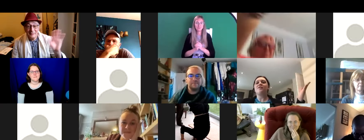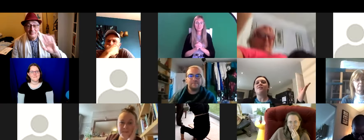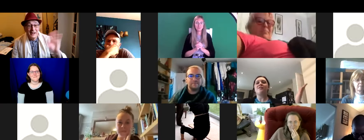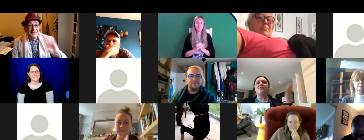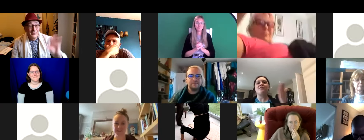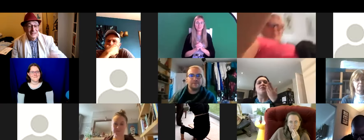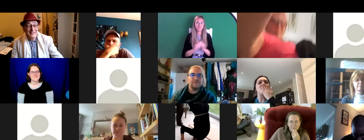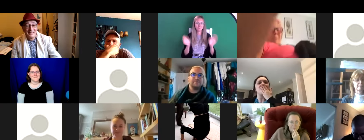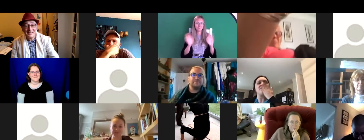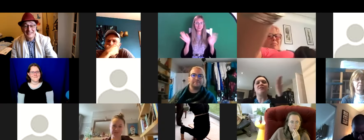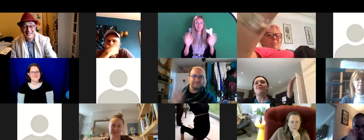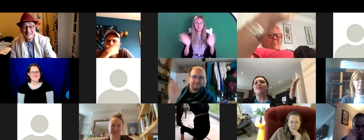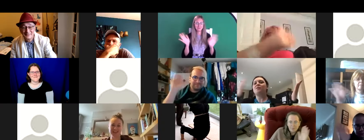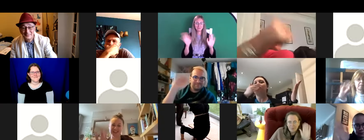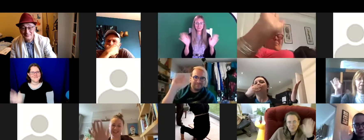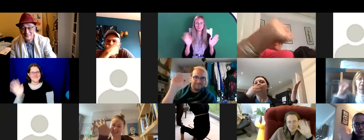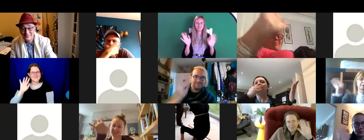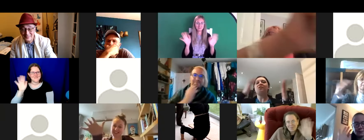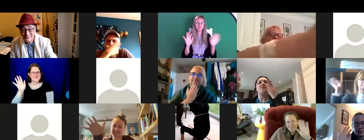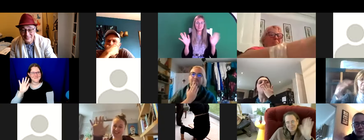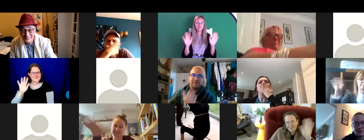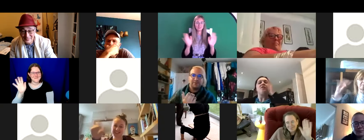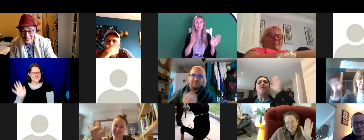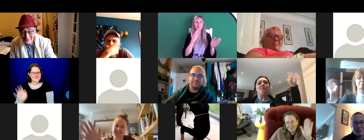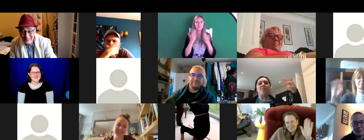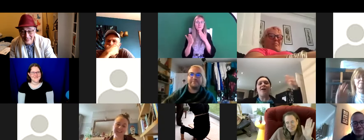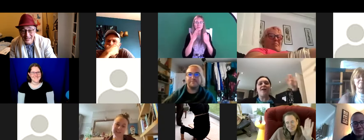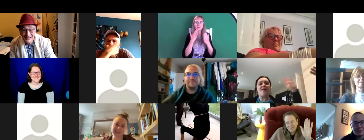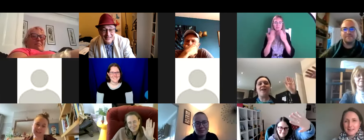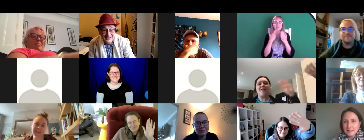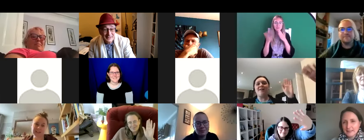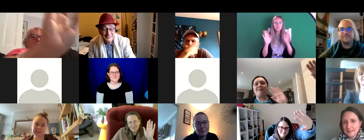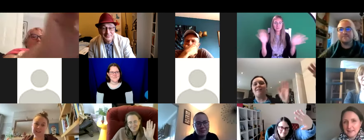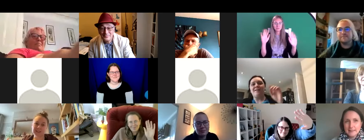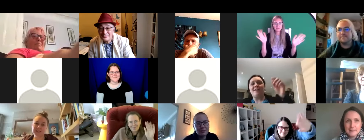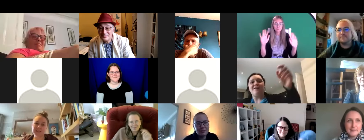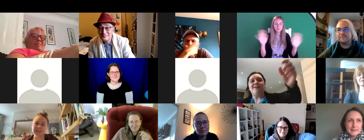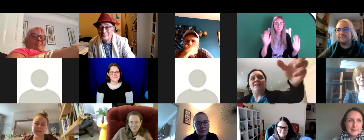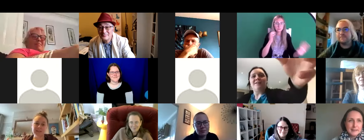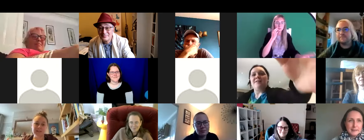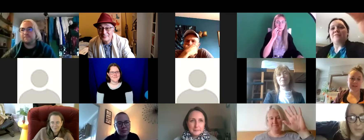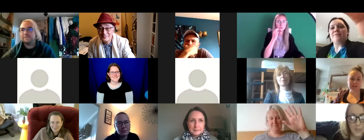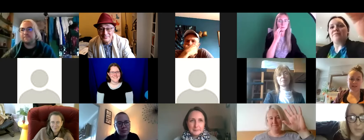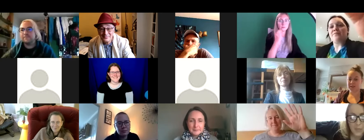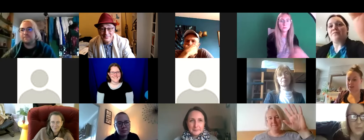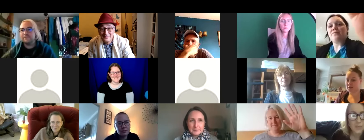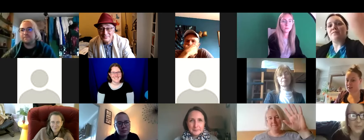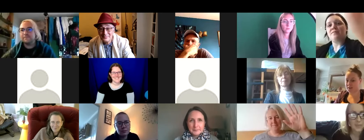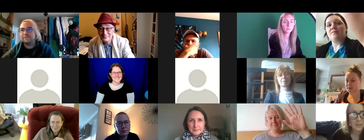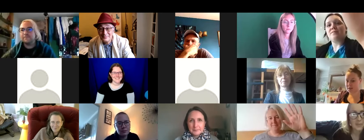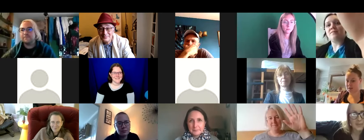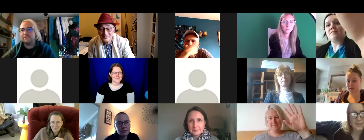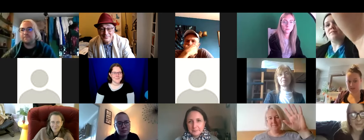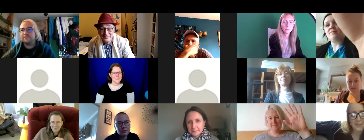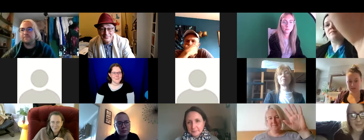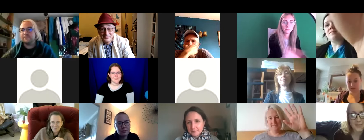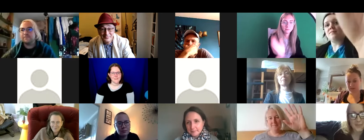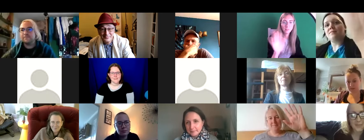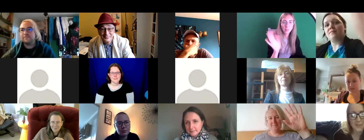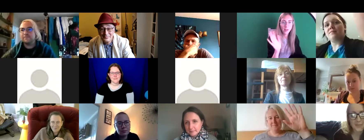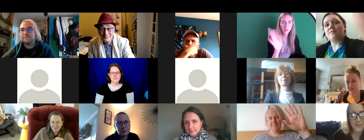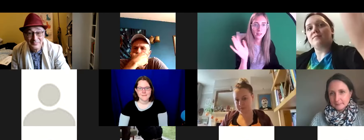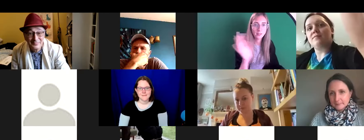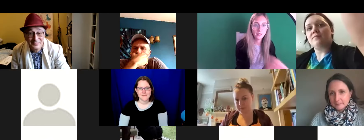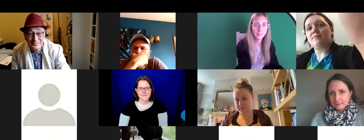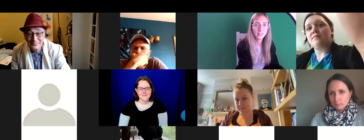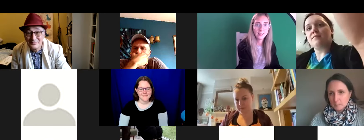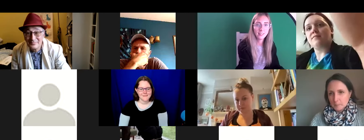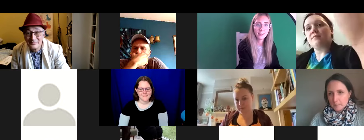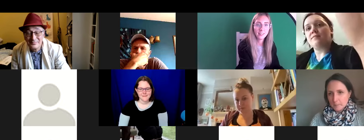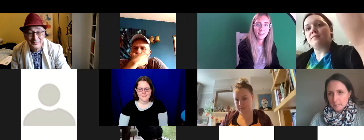bye everyone thank you